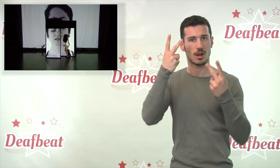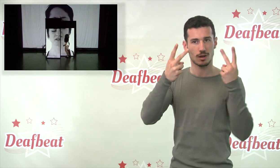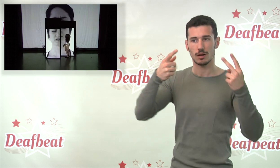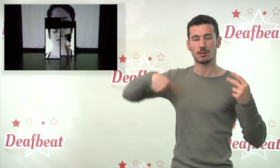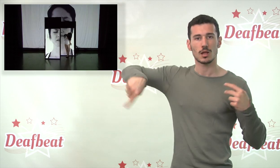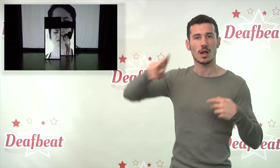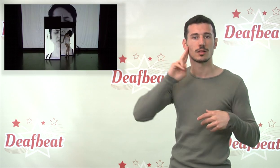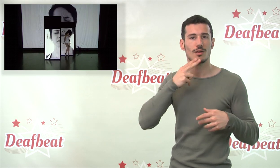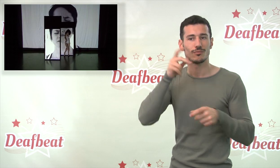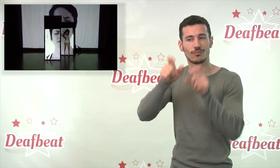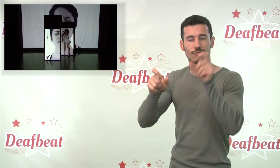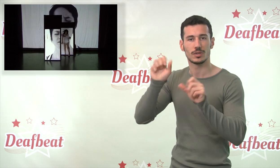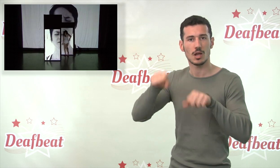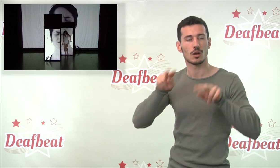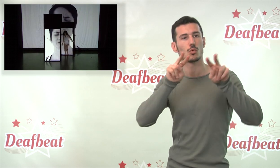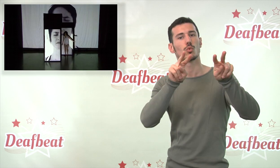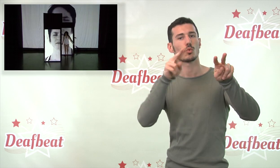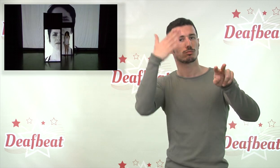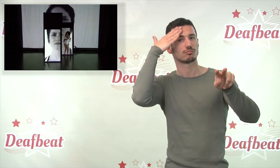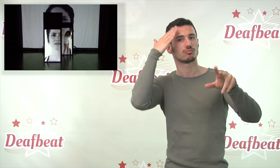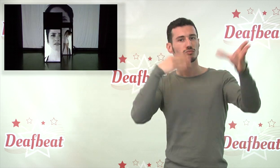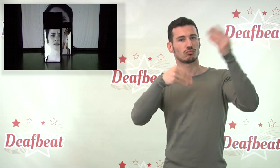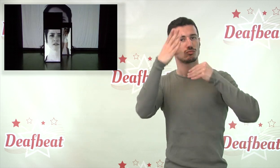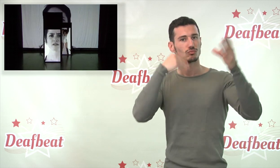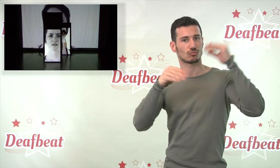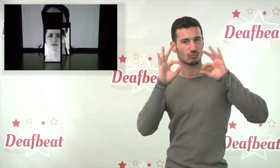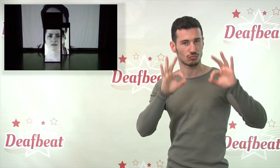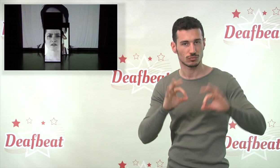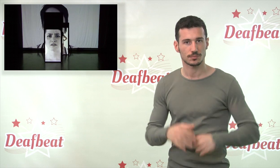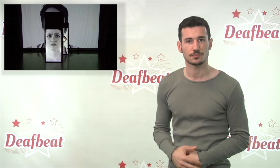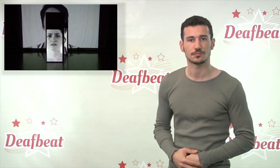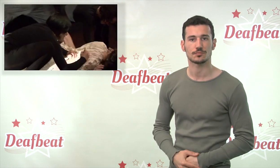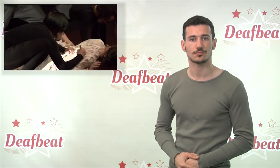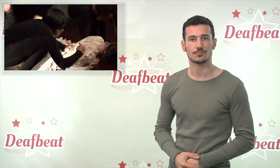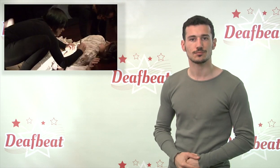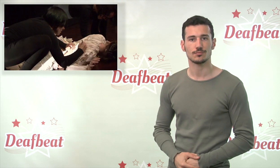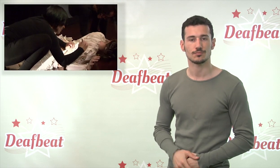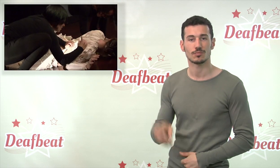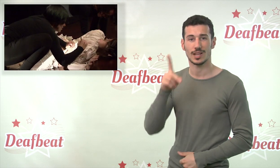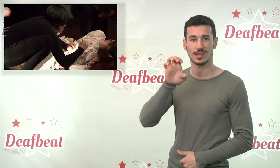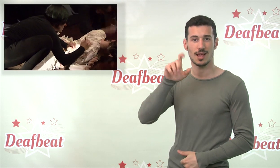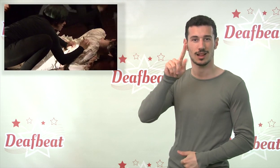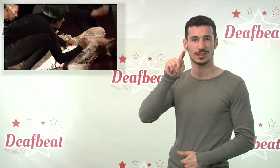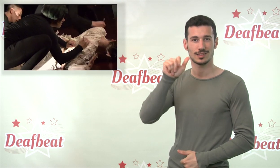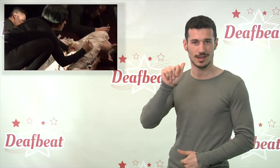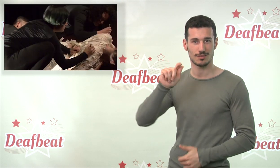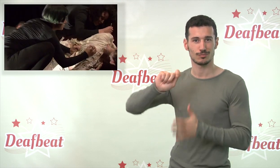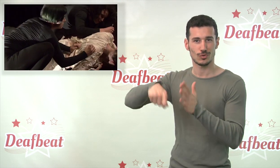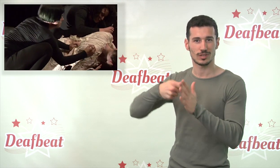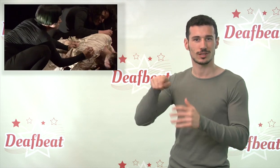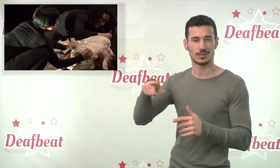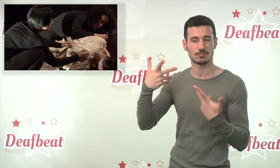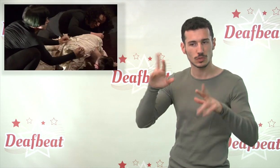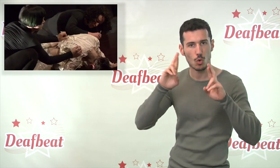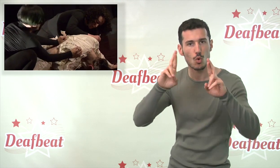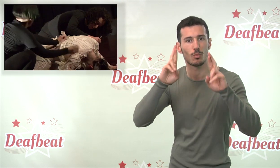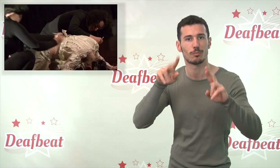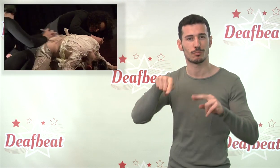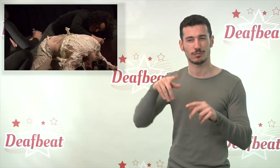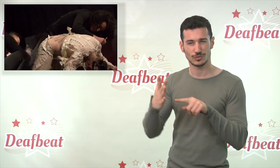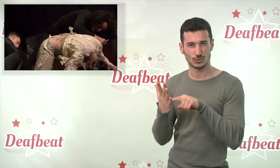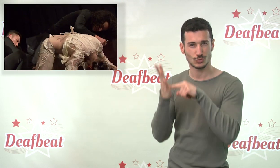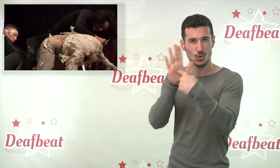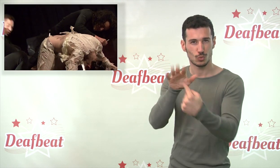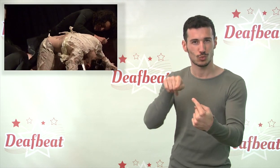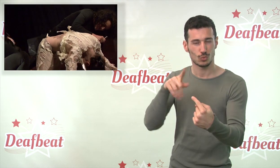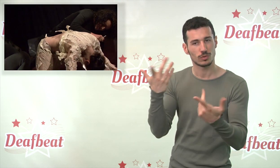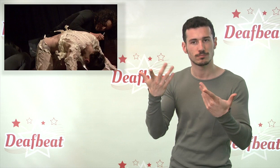to ensure the show is highly visible for deaf audiences. Delta Project hopes to use the